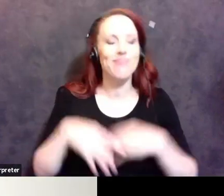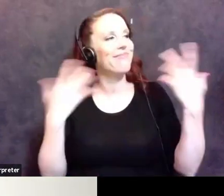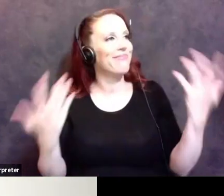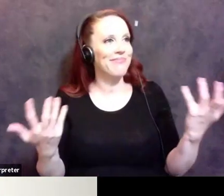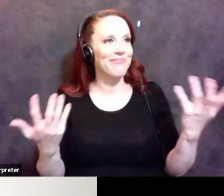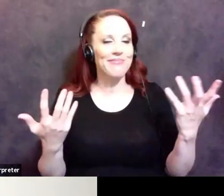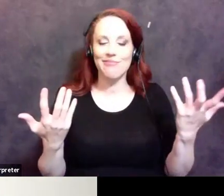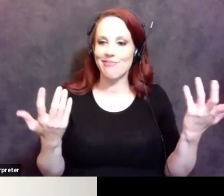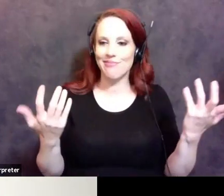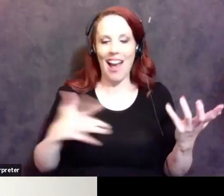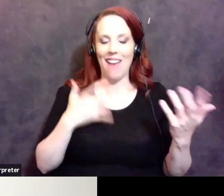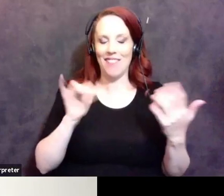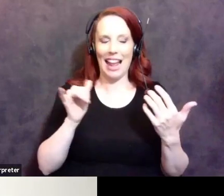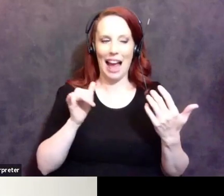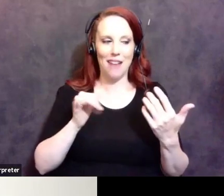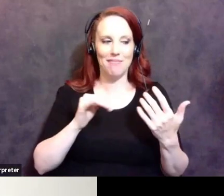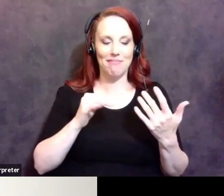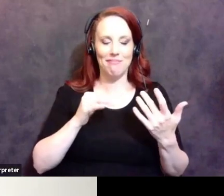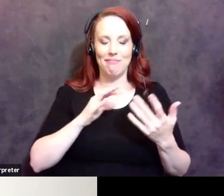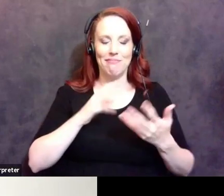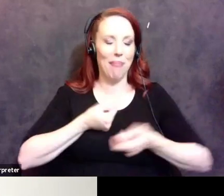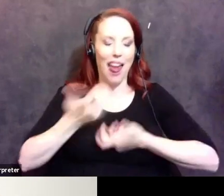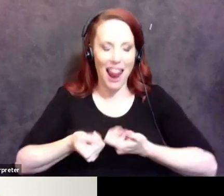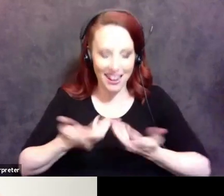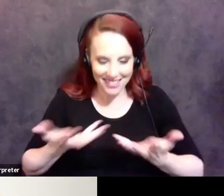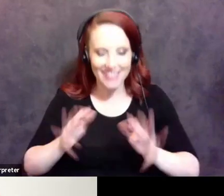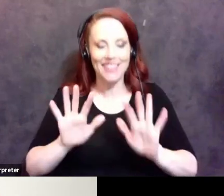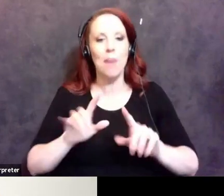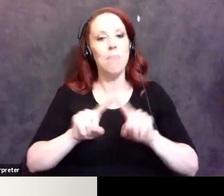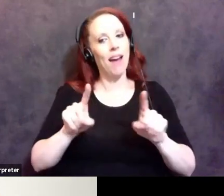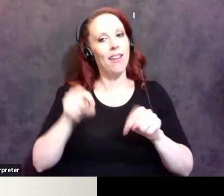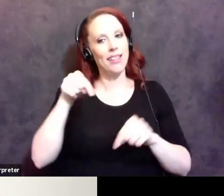I just rambled a little bit but, yeah, it is an important year for us to realize there